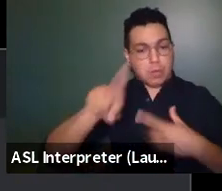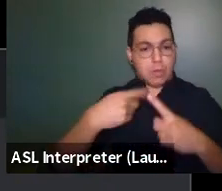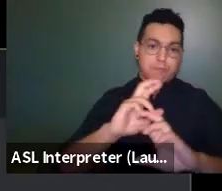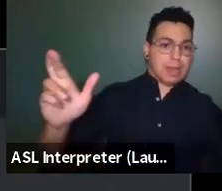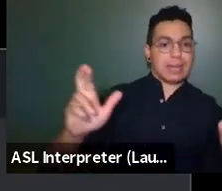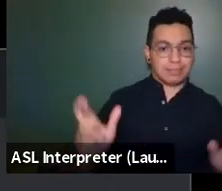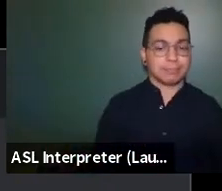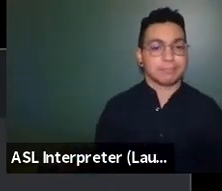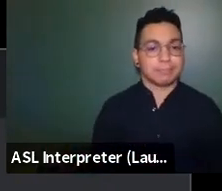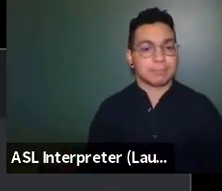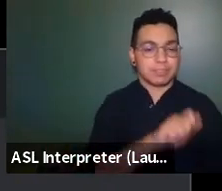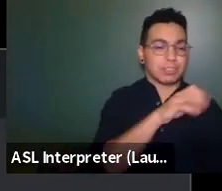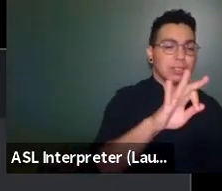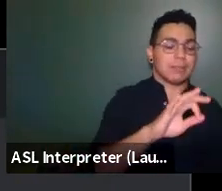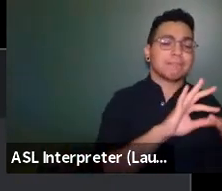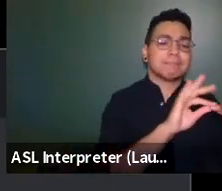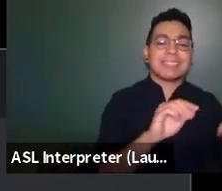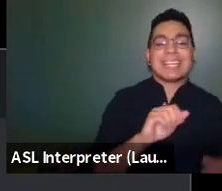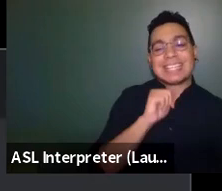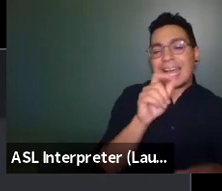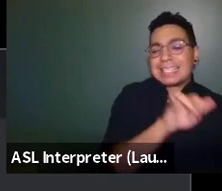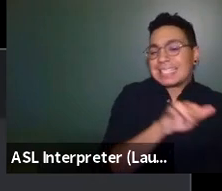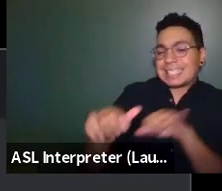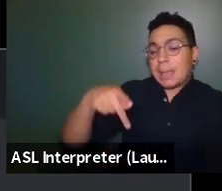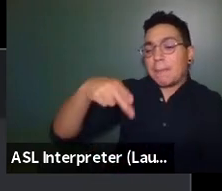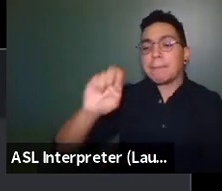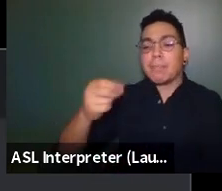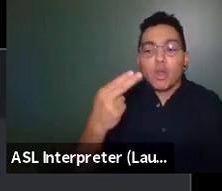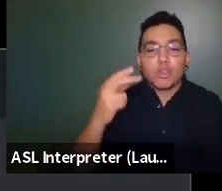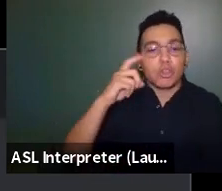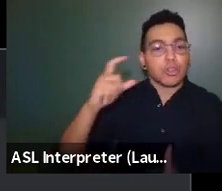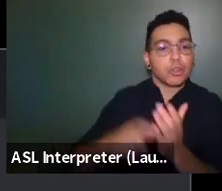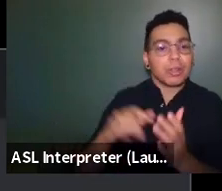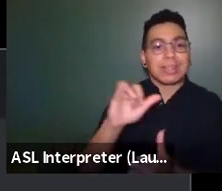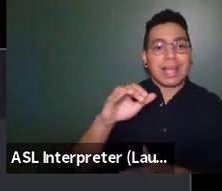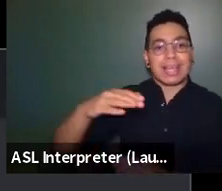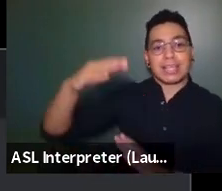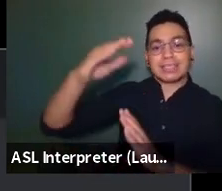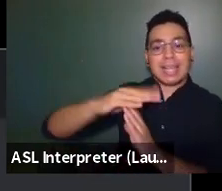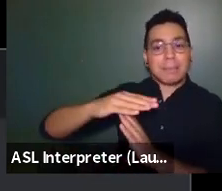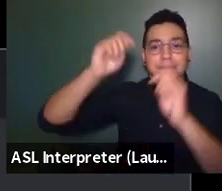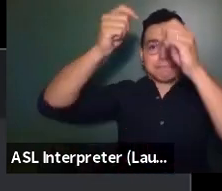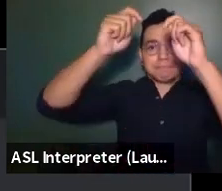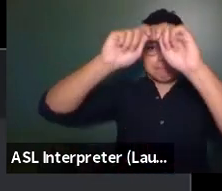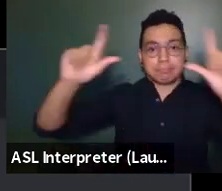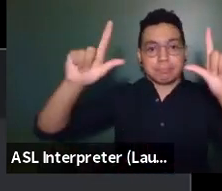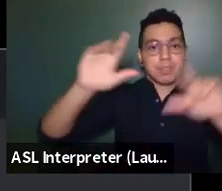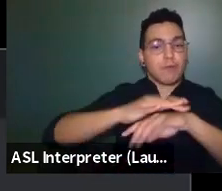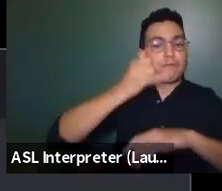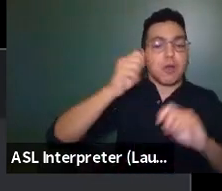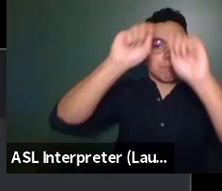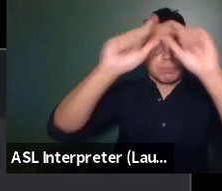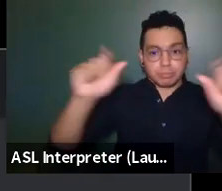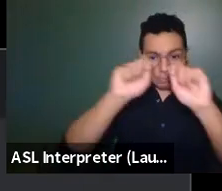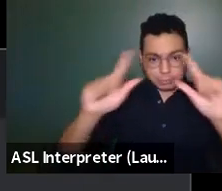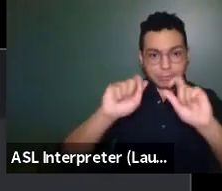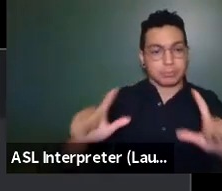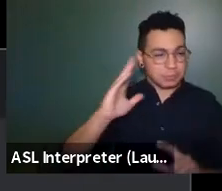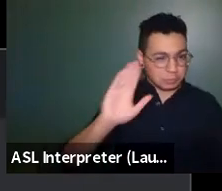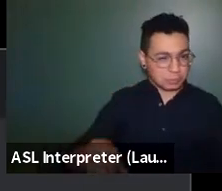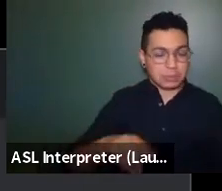ESD 101 - Jeff Crawford: Yeah, it's not quite the same push notification which is on the top of my screen on my phone, but there will be notifications within your stream, something has happened.